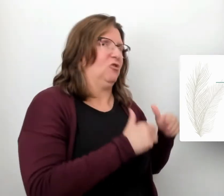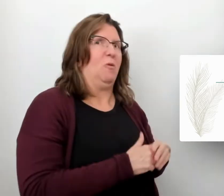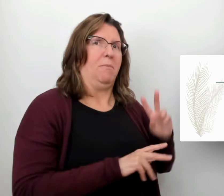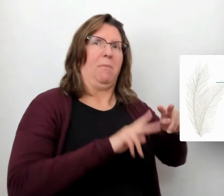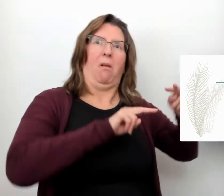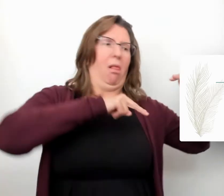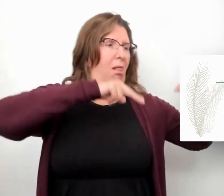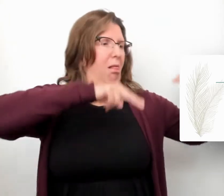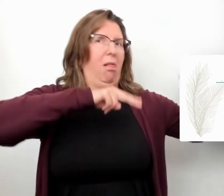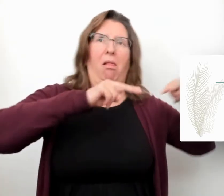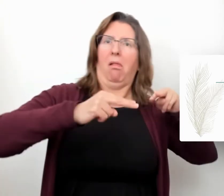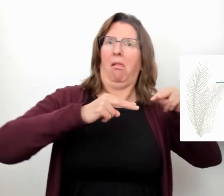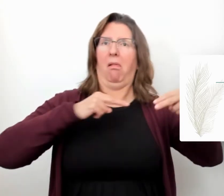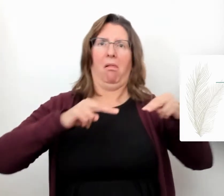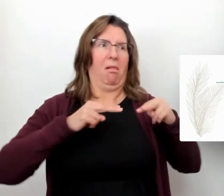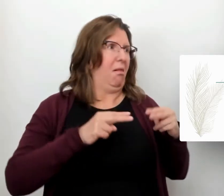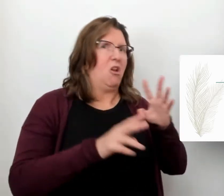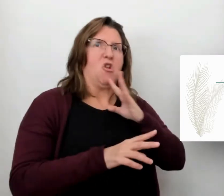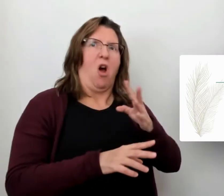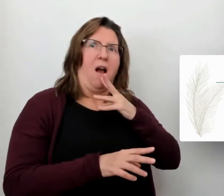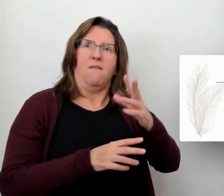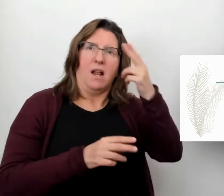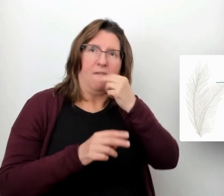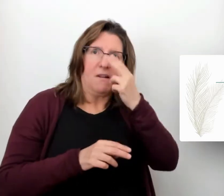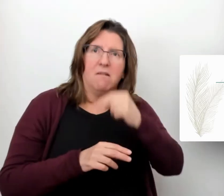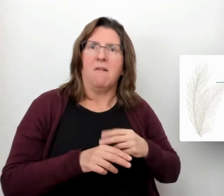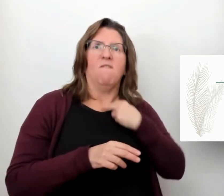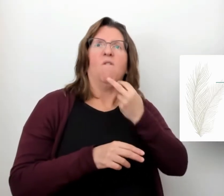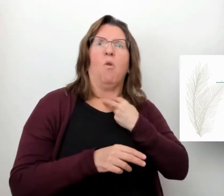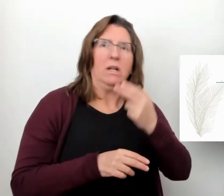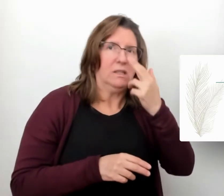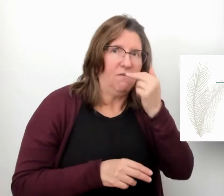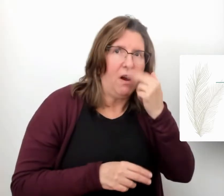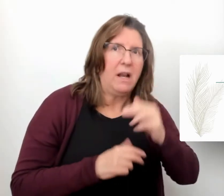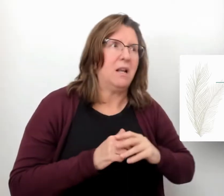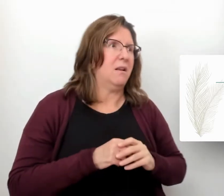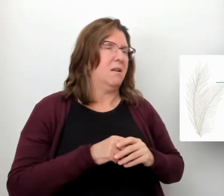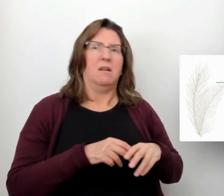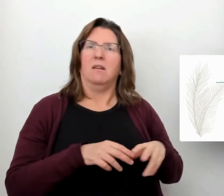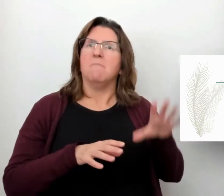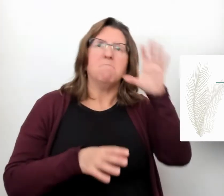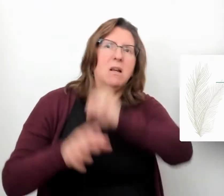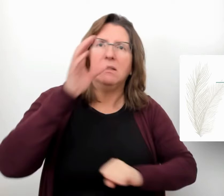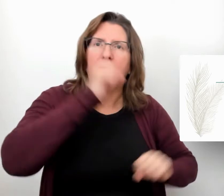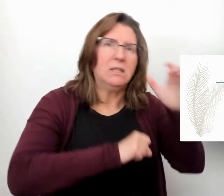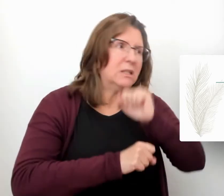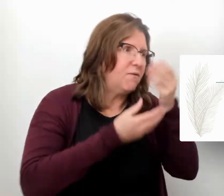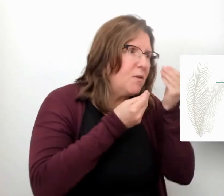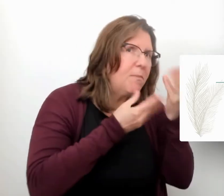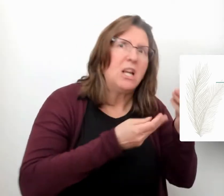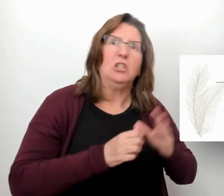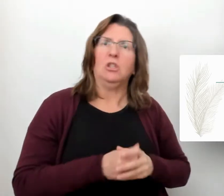Someplace they can go where no one will make a comment about how their voice sounds funny or how they talk differently.